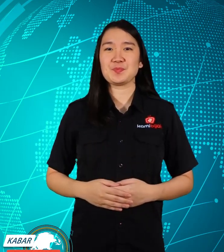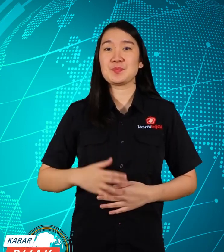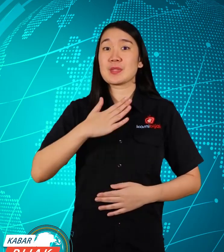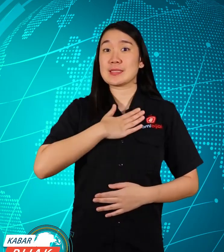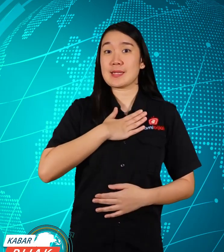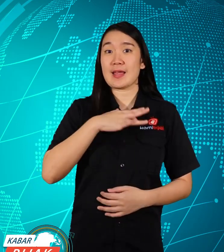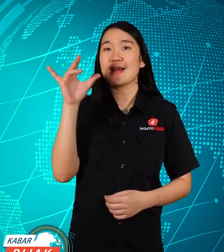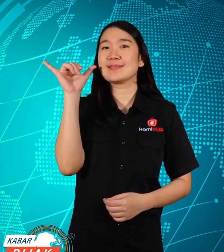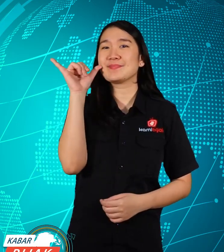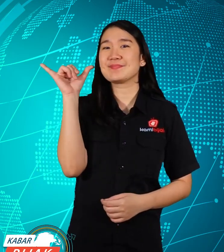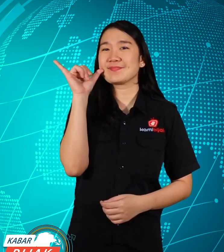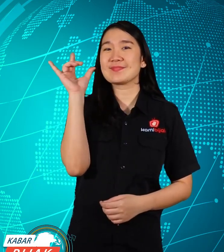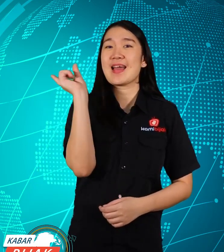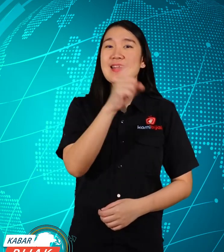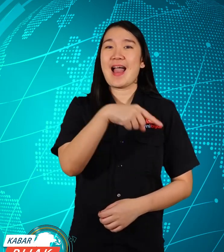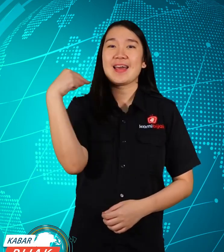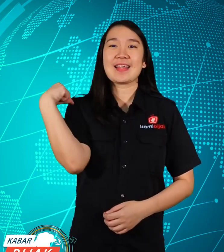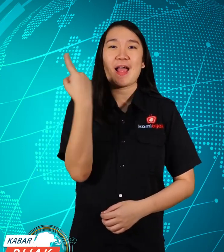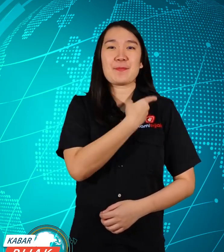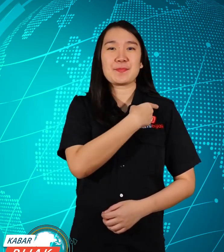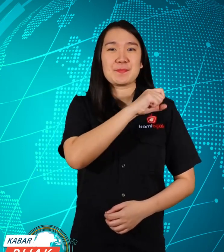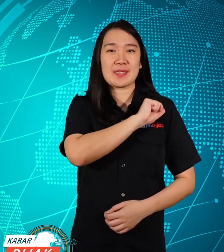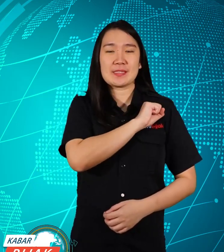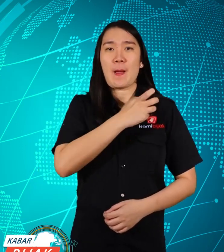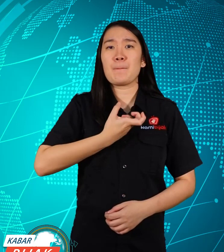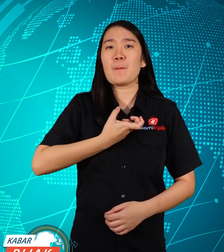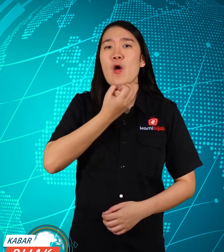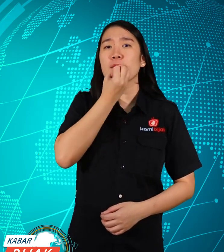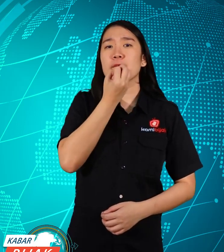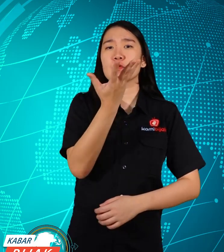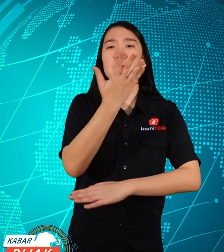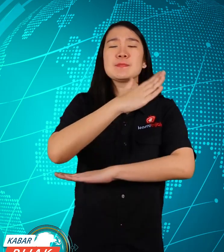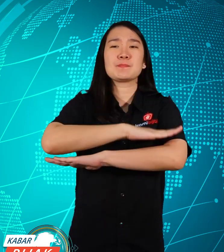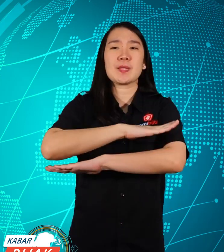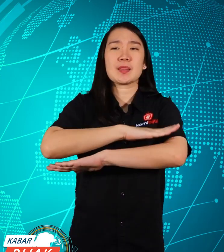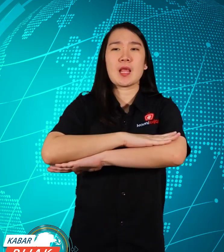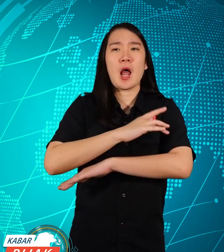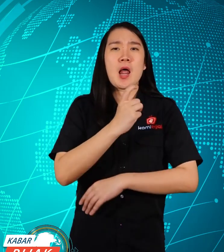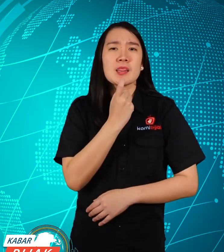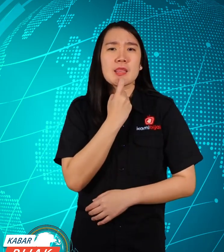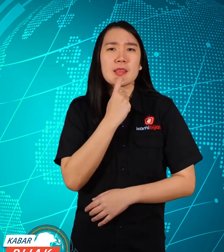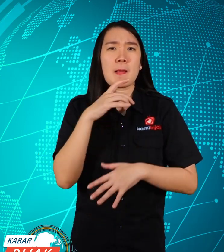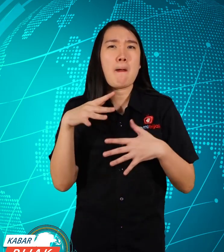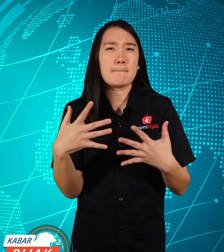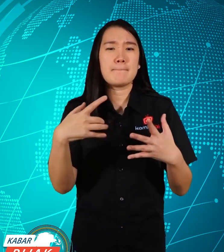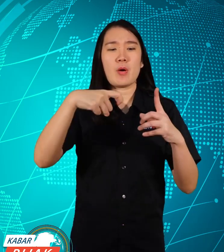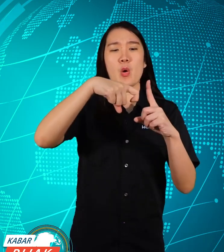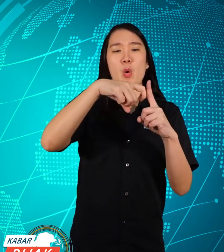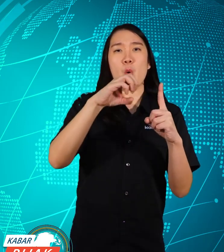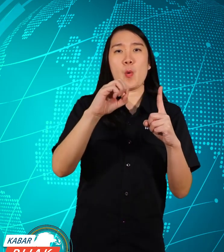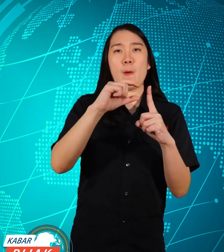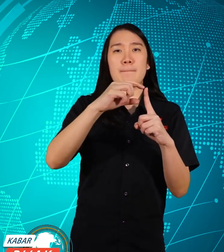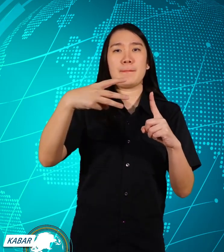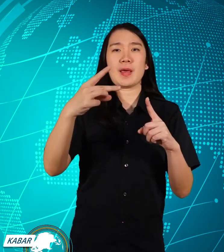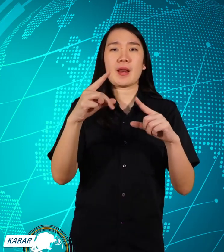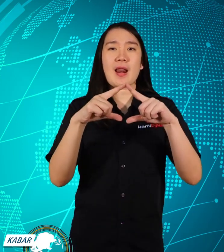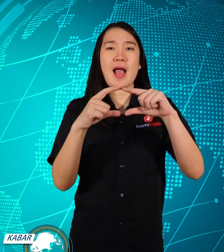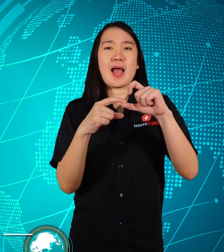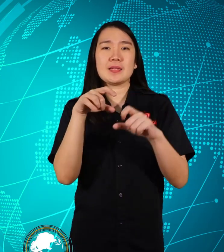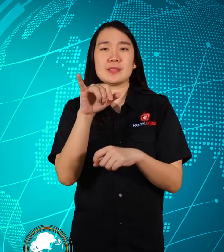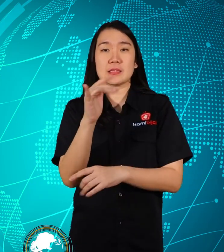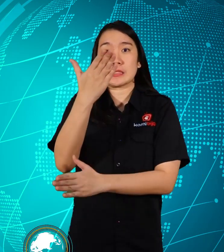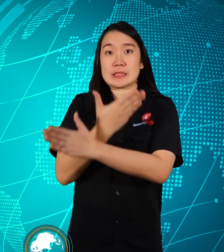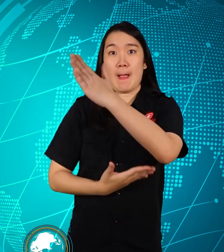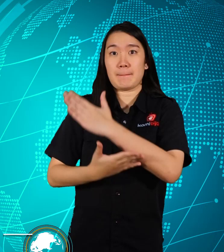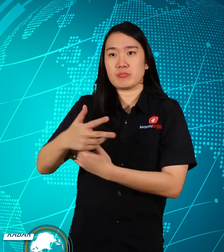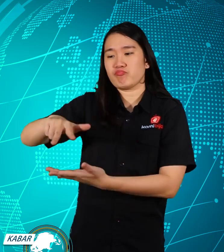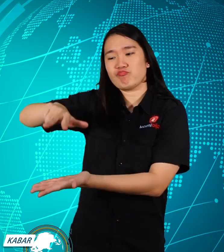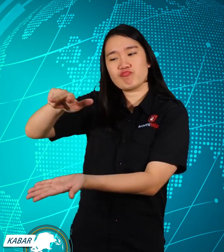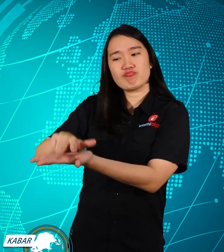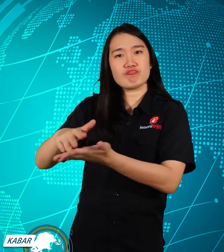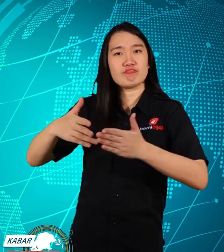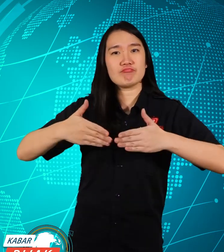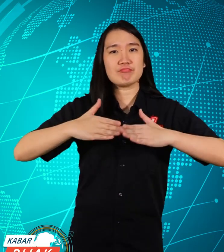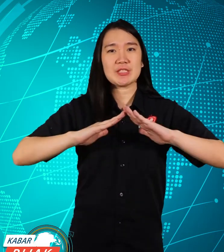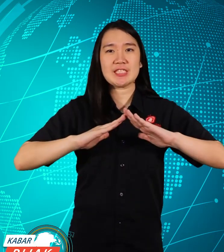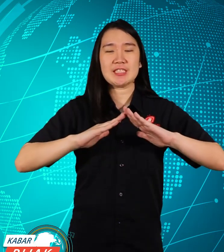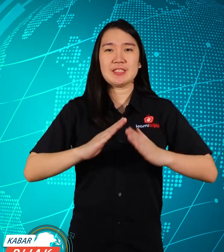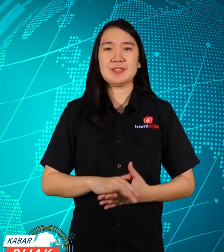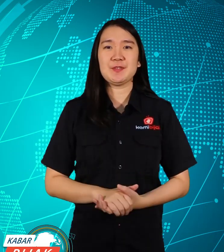I Yani from KamiBijak want to convey news Cooperative with Disabilities officially established.